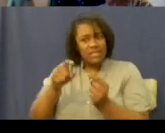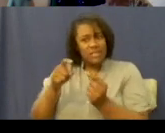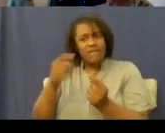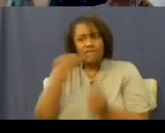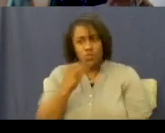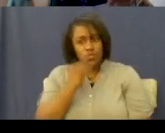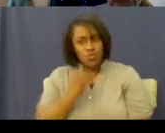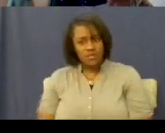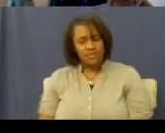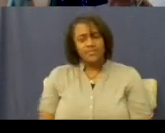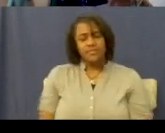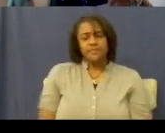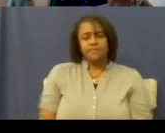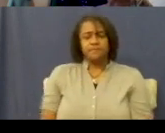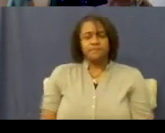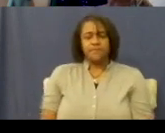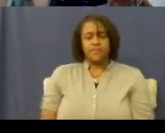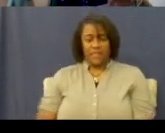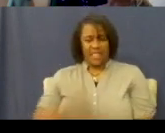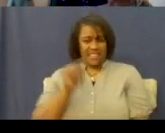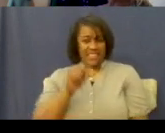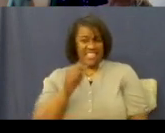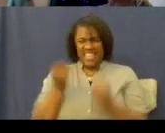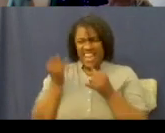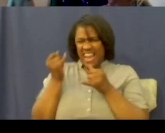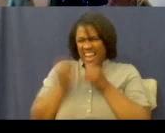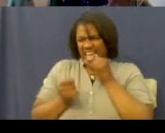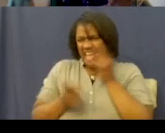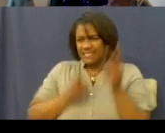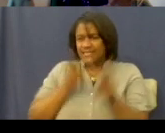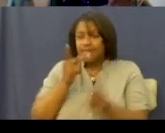This is the last kind of glial cell.